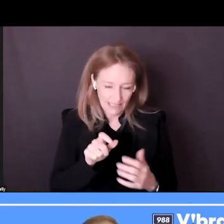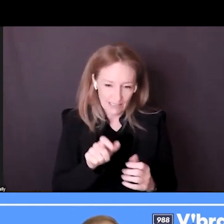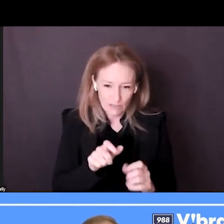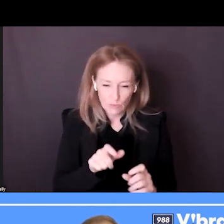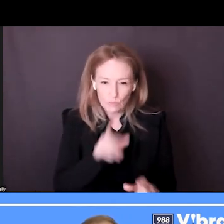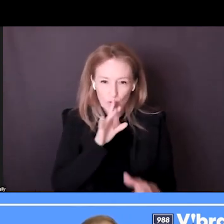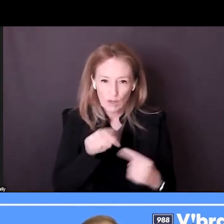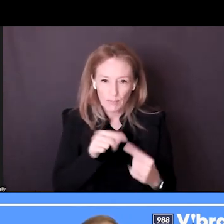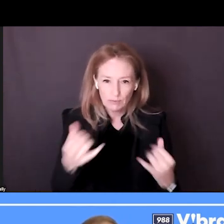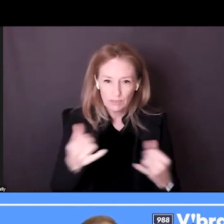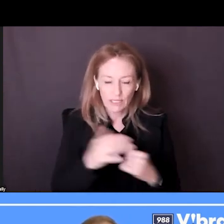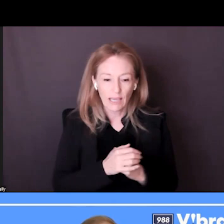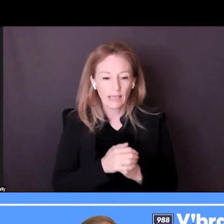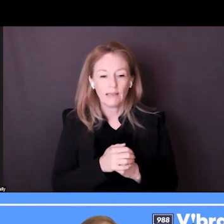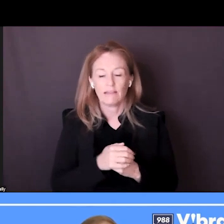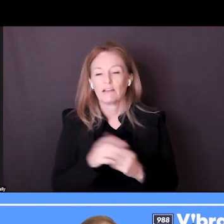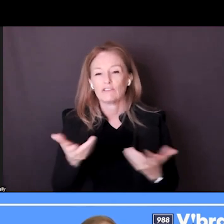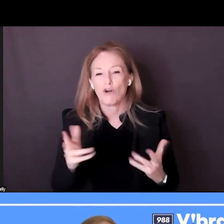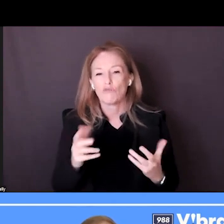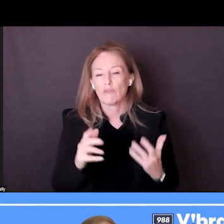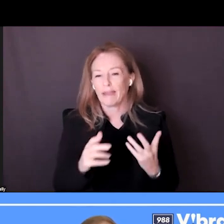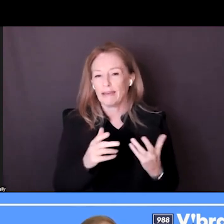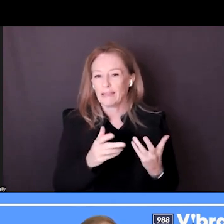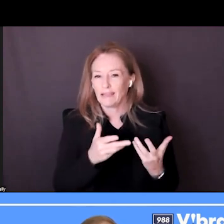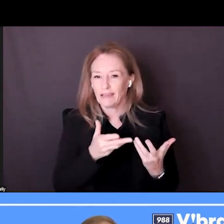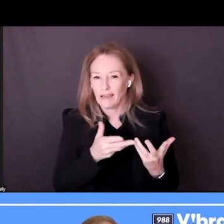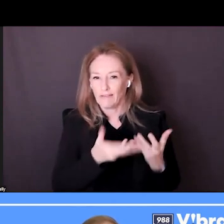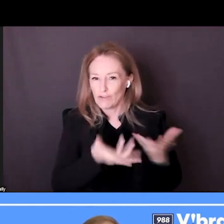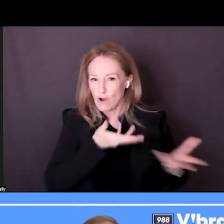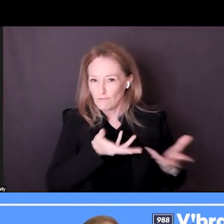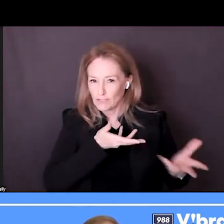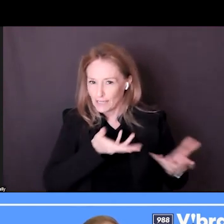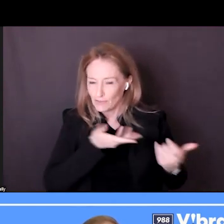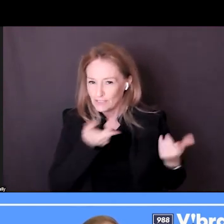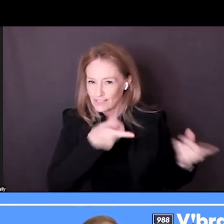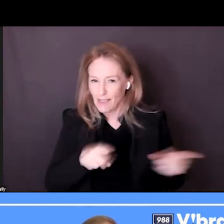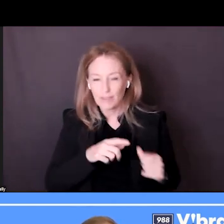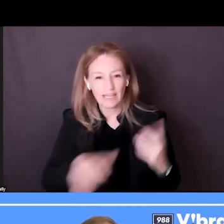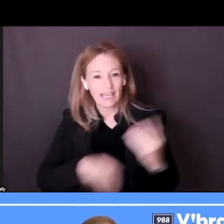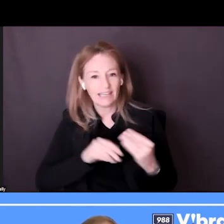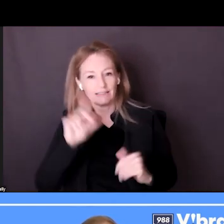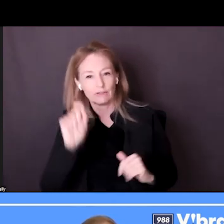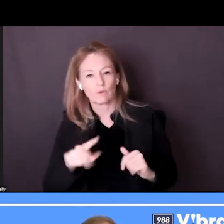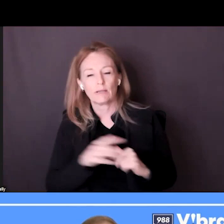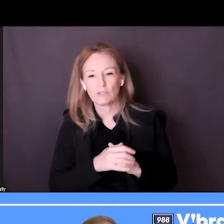THERE ARE CONVERSATIONS GOING ON AND ADDITIONAL QUESTIONS. KEEP THOSE QUESTIONS COMING IN. WE WILL TRY TO GET TO